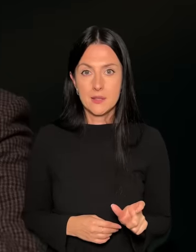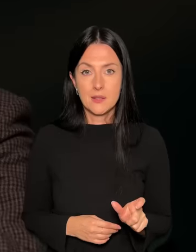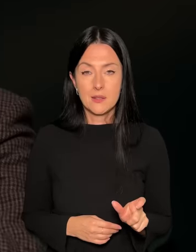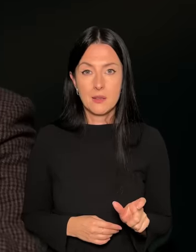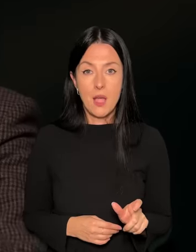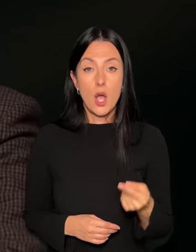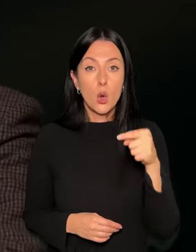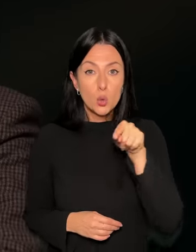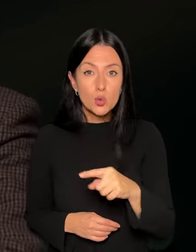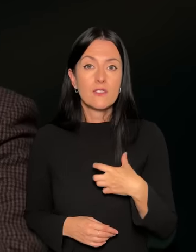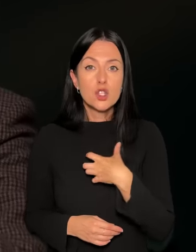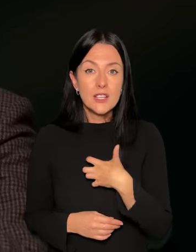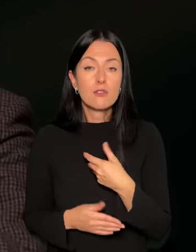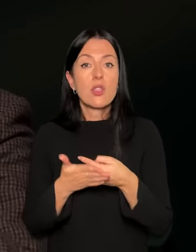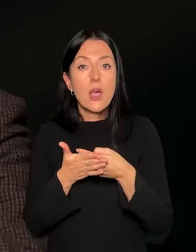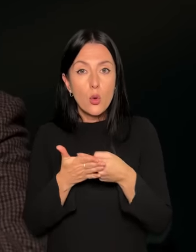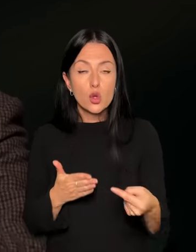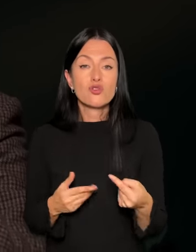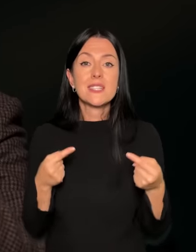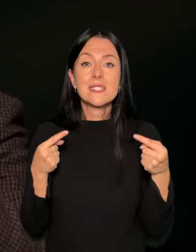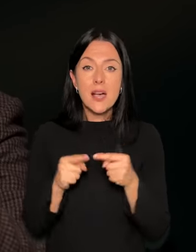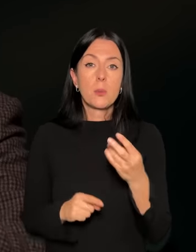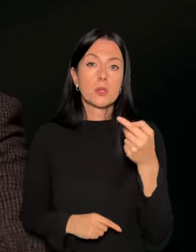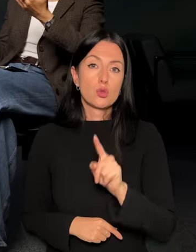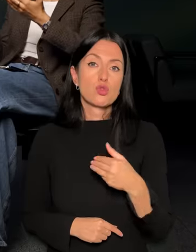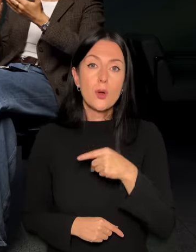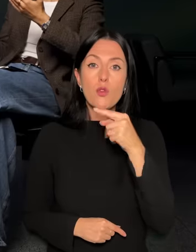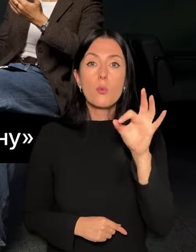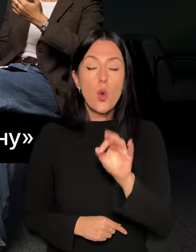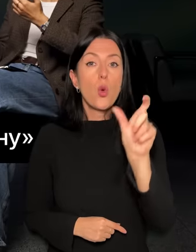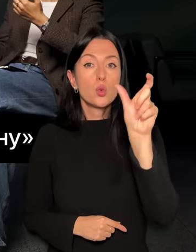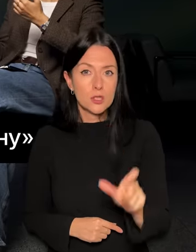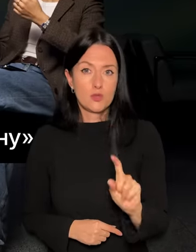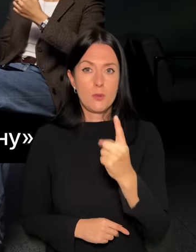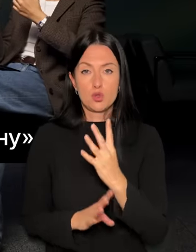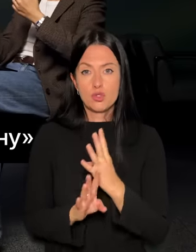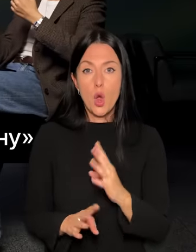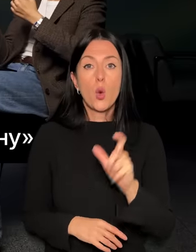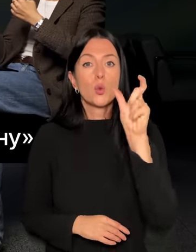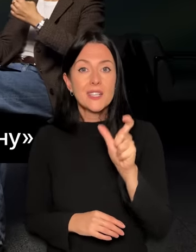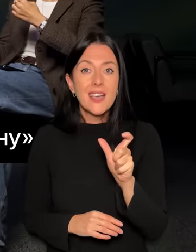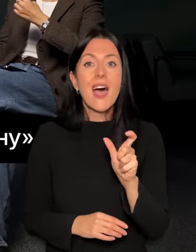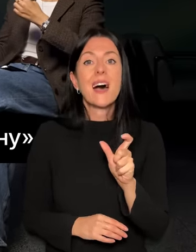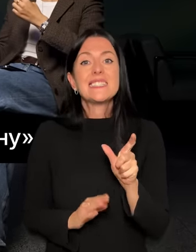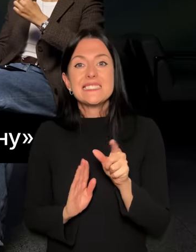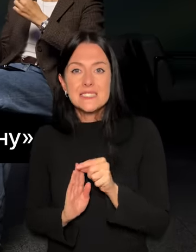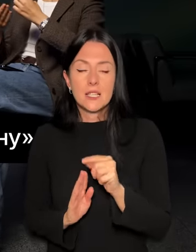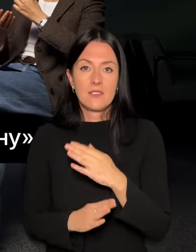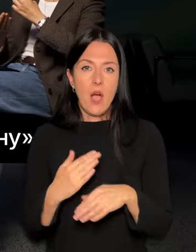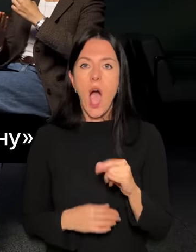It is important to emphasize that we are talking about the person first and foremost. A person with a disability, not a disabled person.